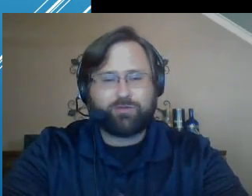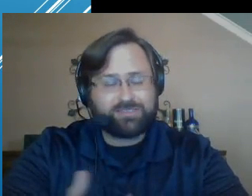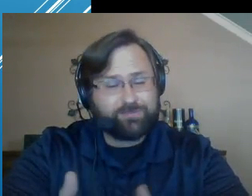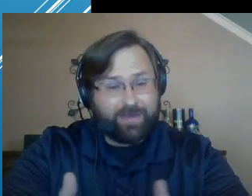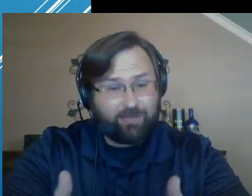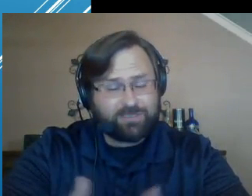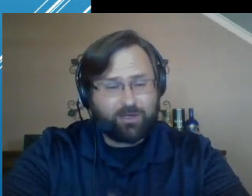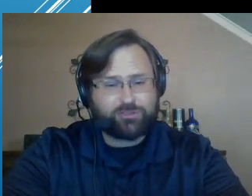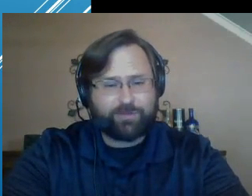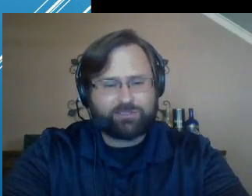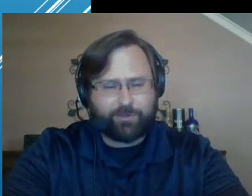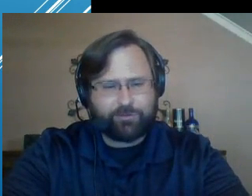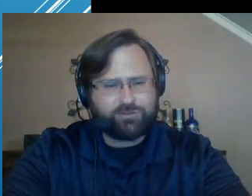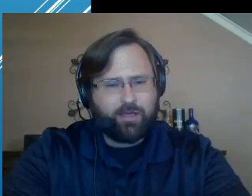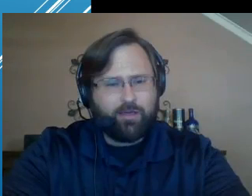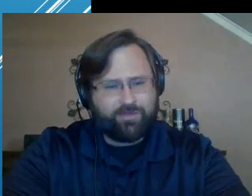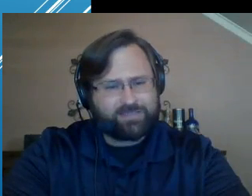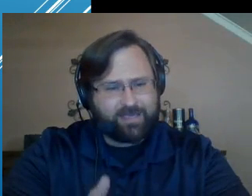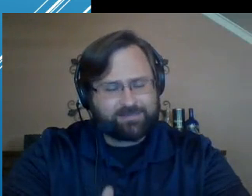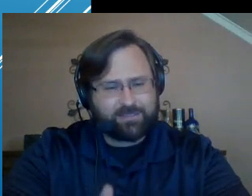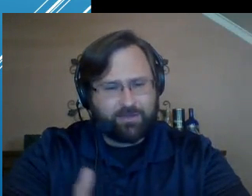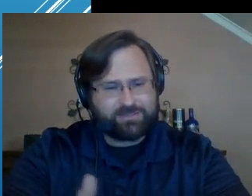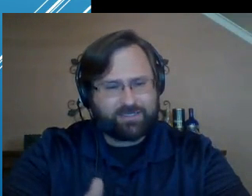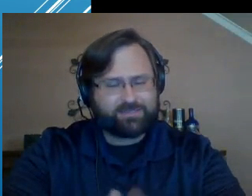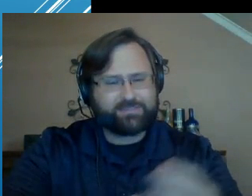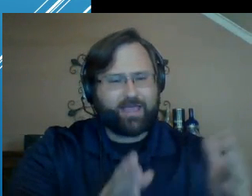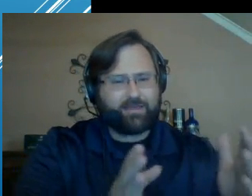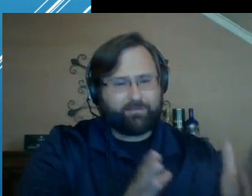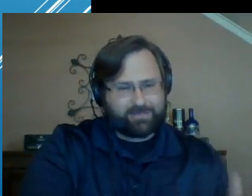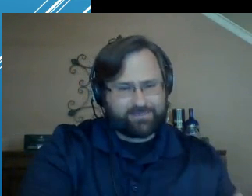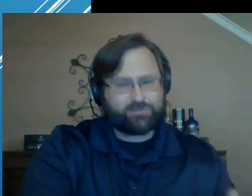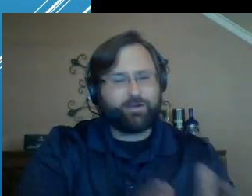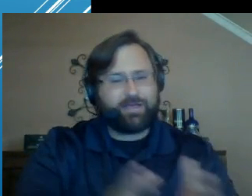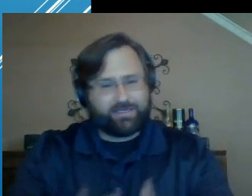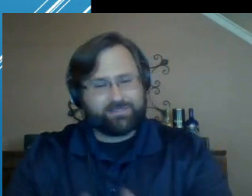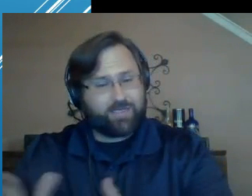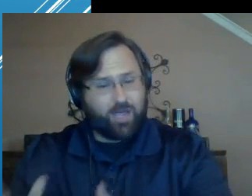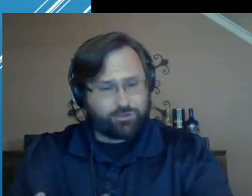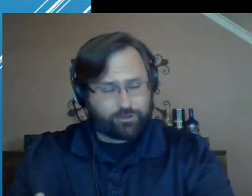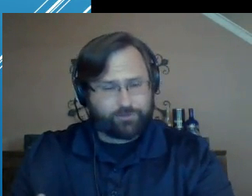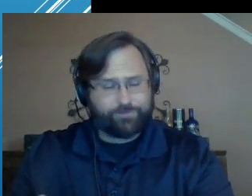phrases but nouns can also be descriptors in this case the sentence is saying that my sister is a doctor